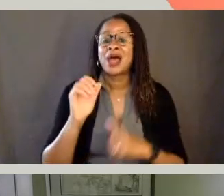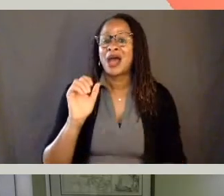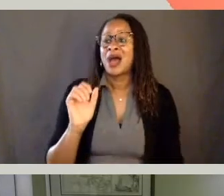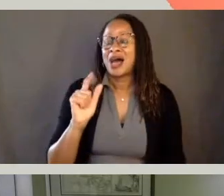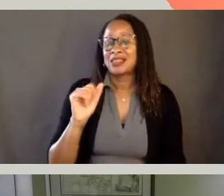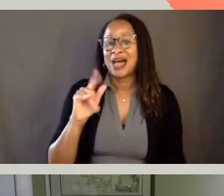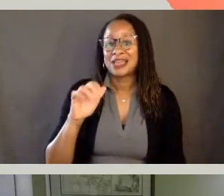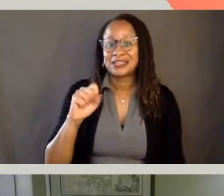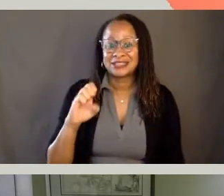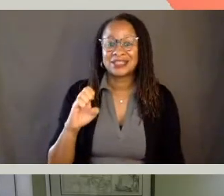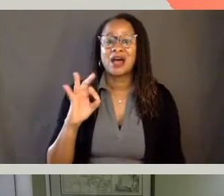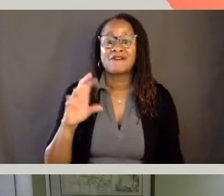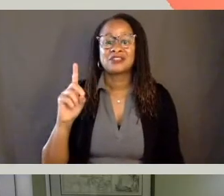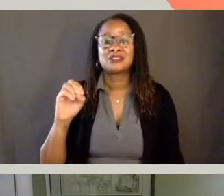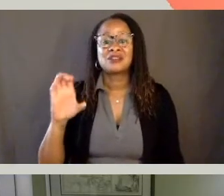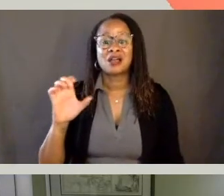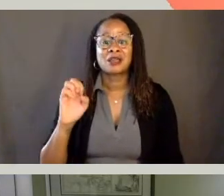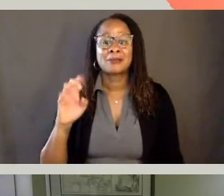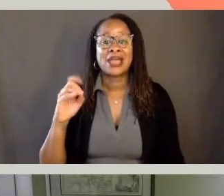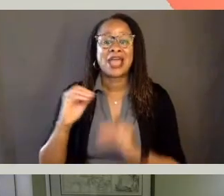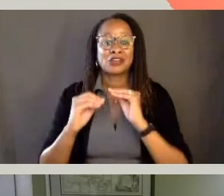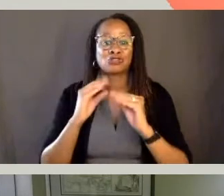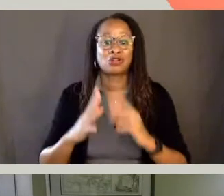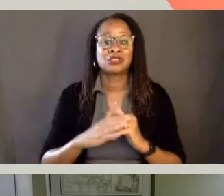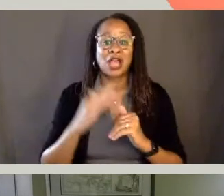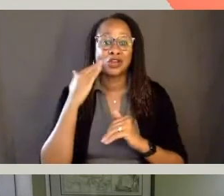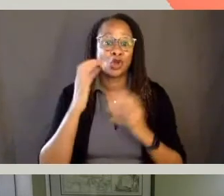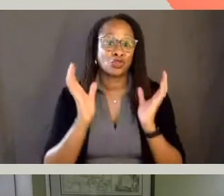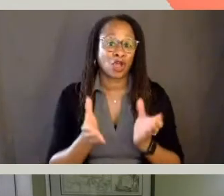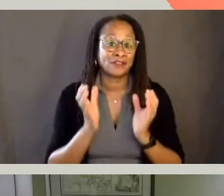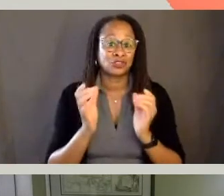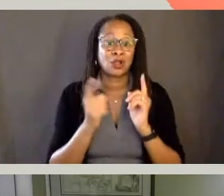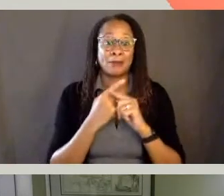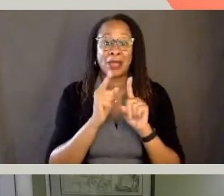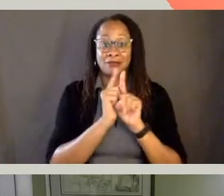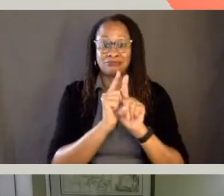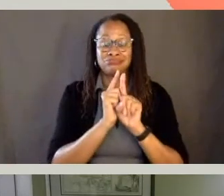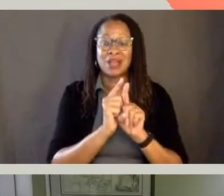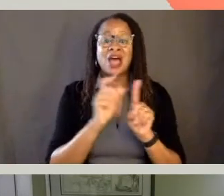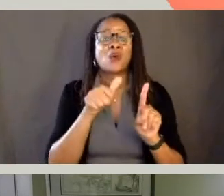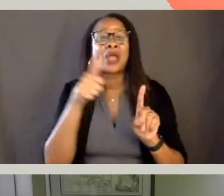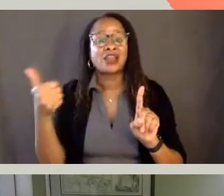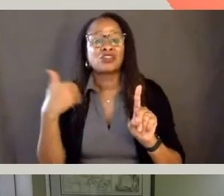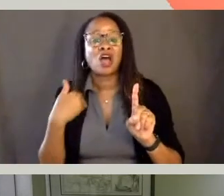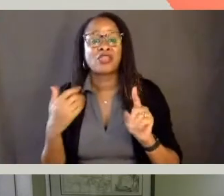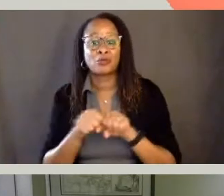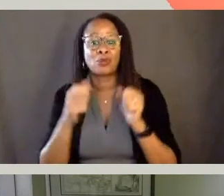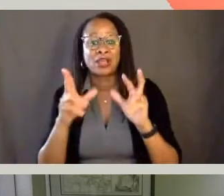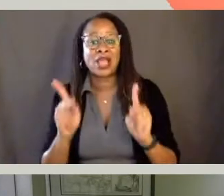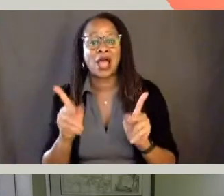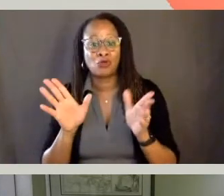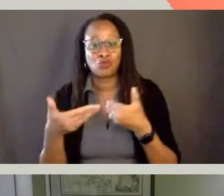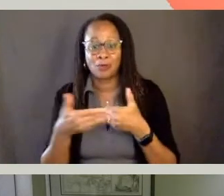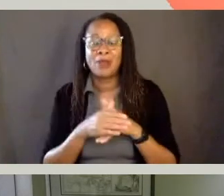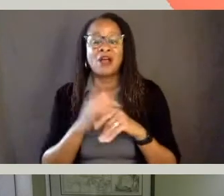I know there was some conversation around mentorship. There was another mentorship panel in a breakout room that the Alliance of Documentary Editors did.